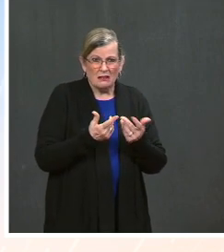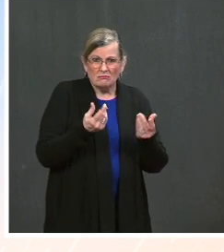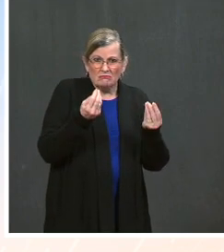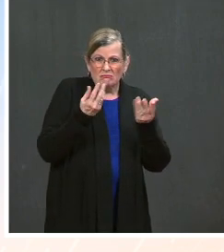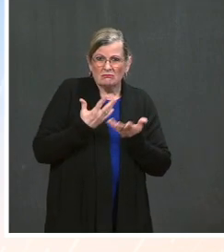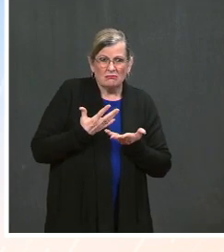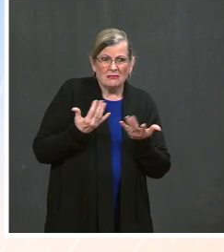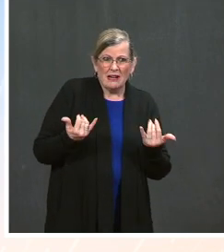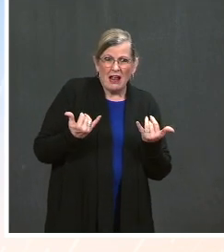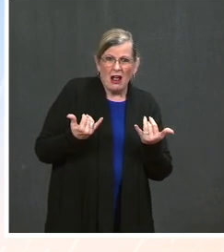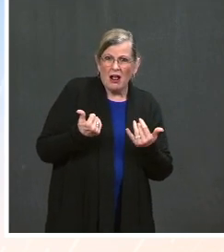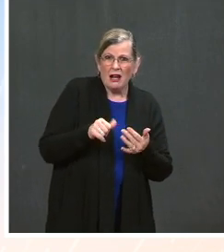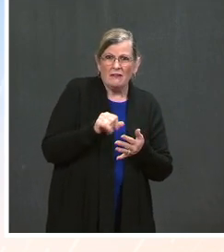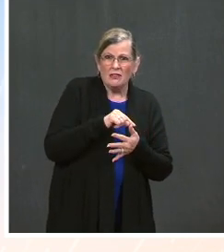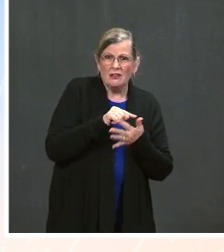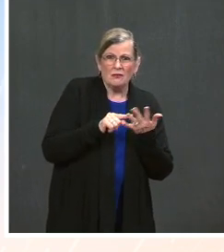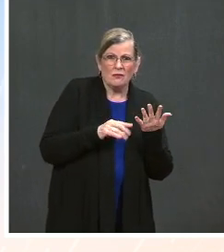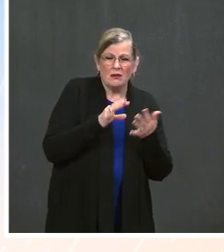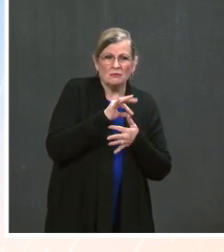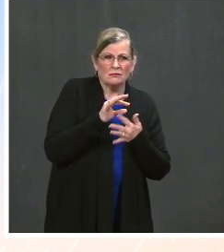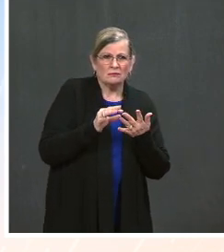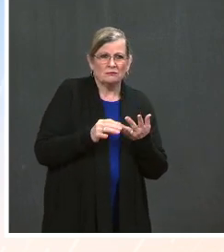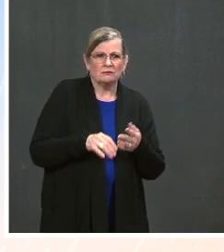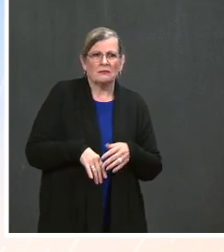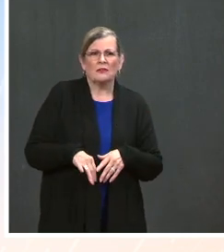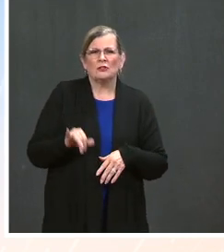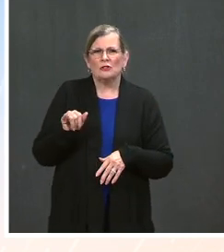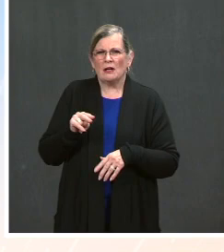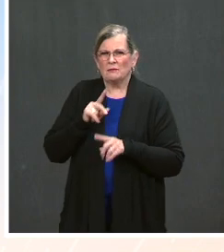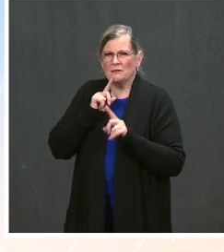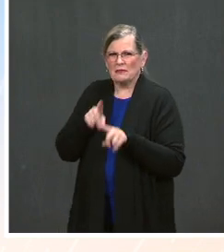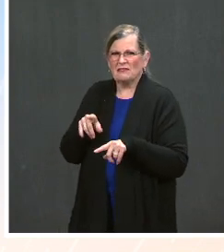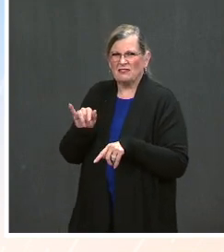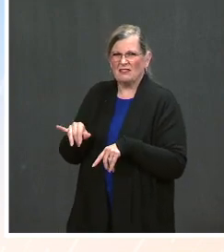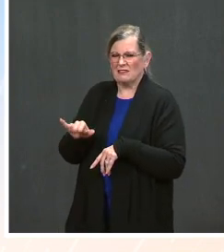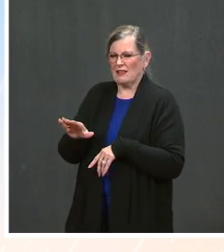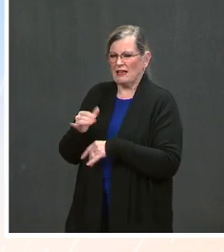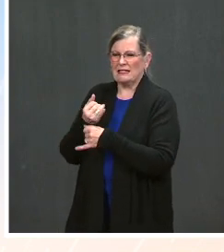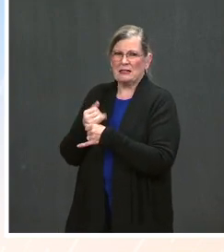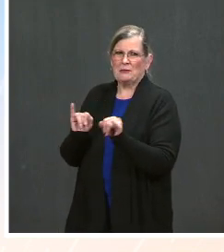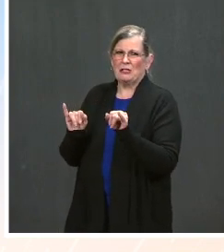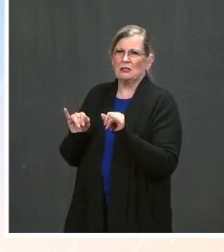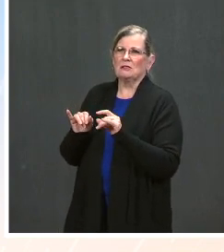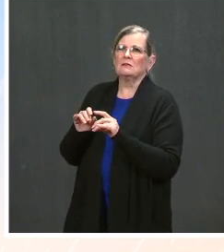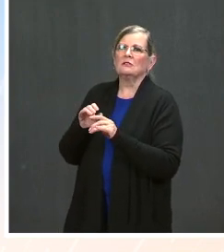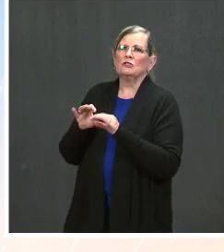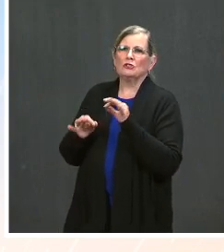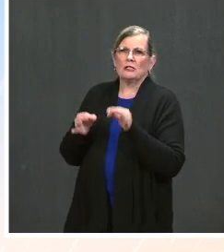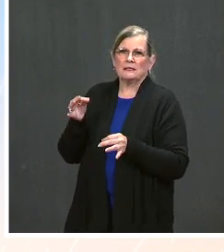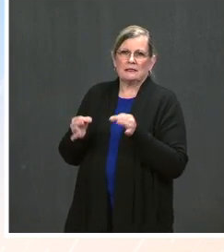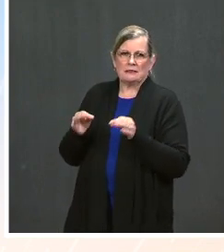Ms. Psaki: There just wouldn't be from here. It's an independent Justice Department, so I would certainly refer to them on any plans they have. The Press: And any response from the White House